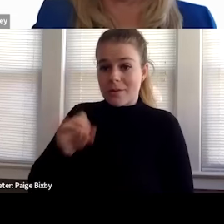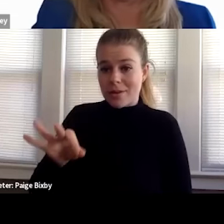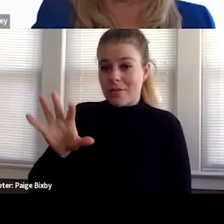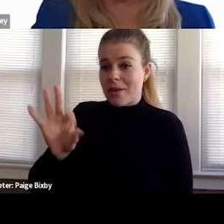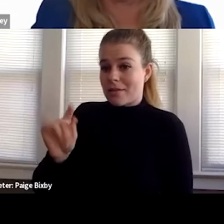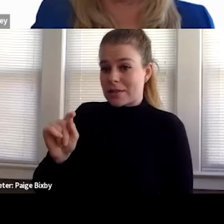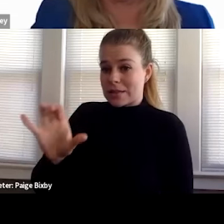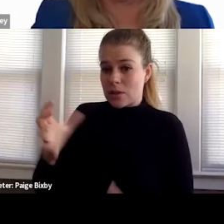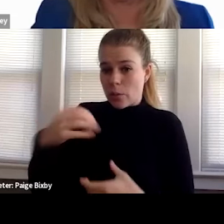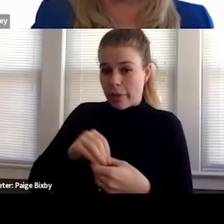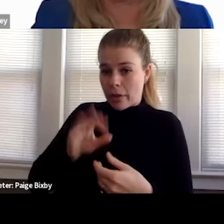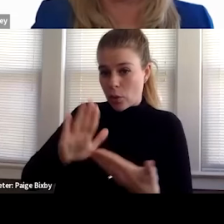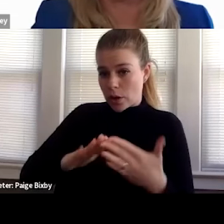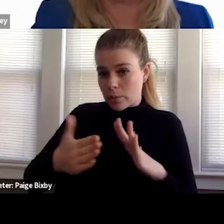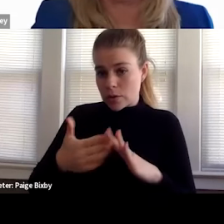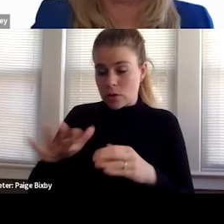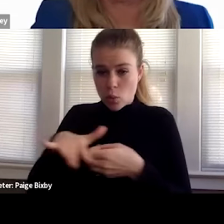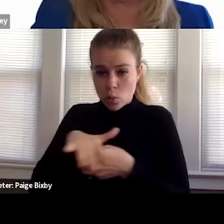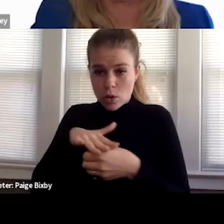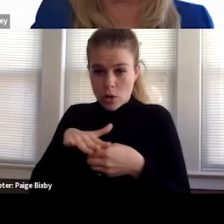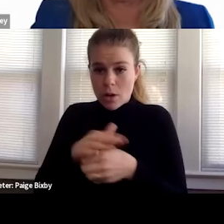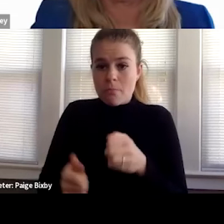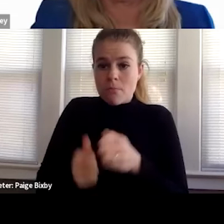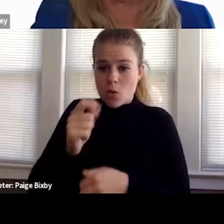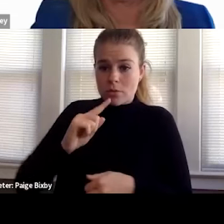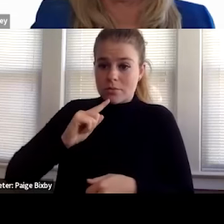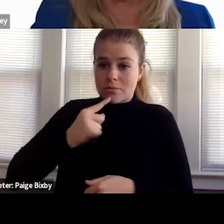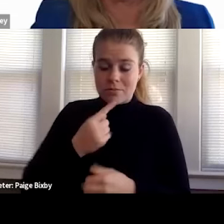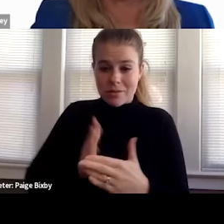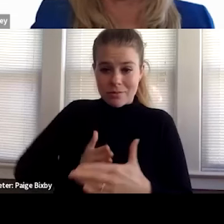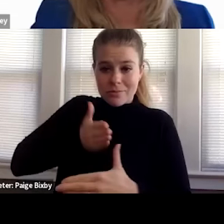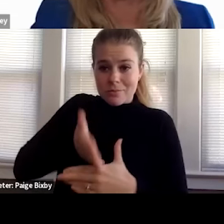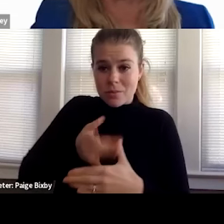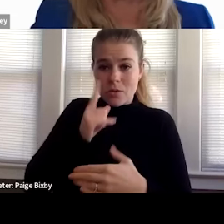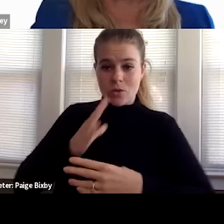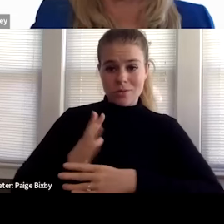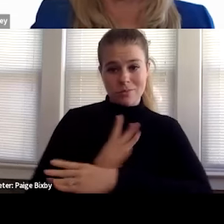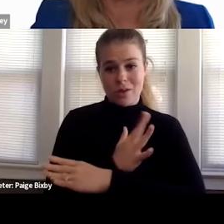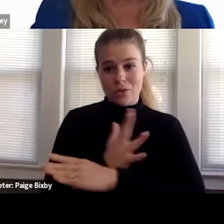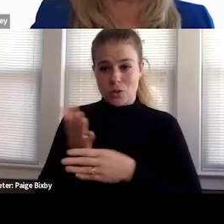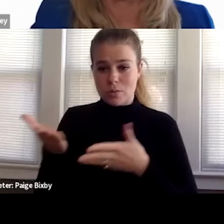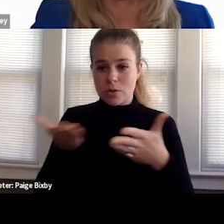in your jurisdiction is the most intensive intervention on the spectrum of services available,